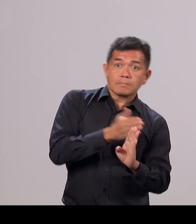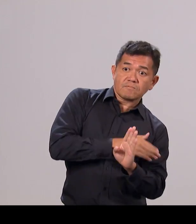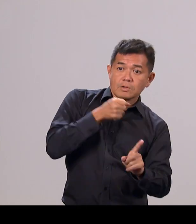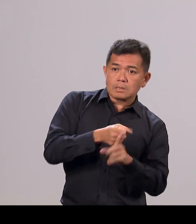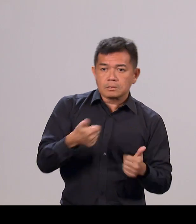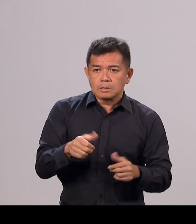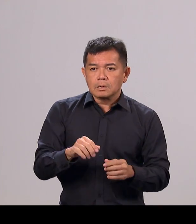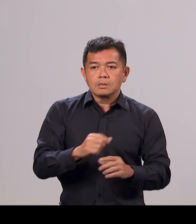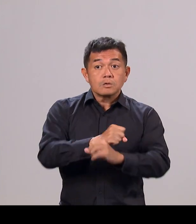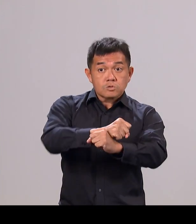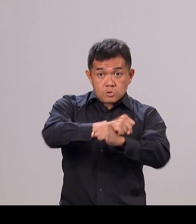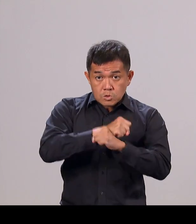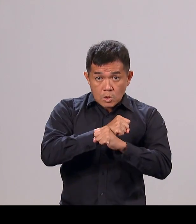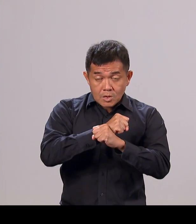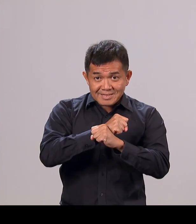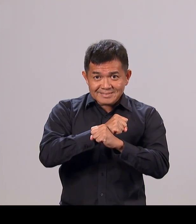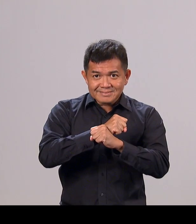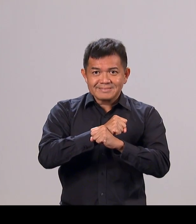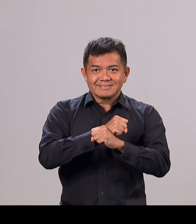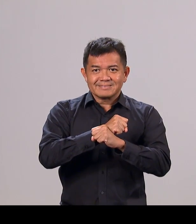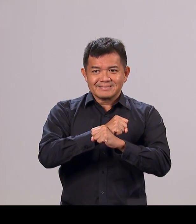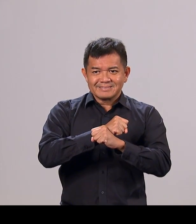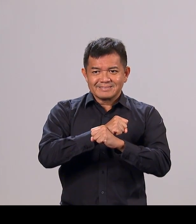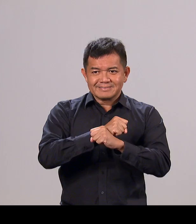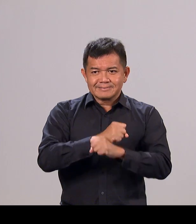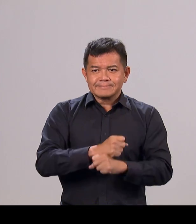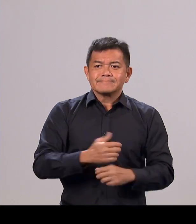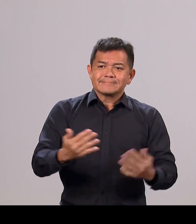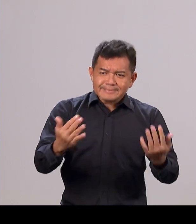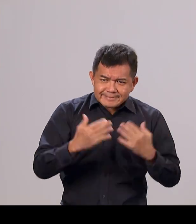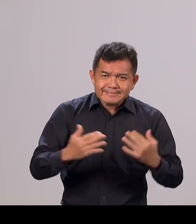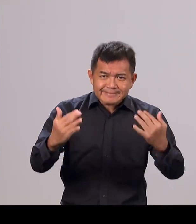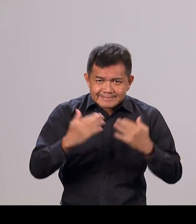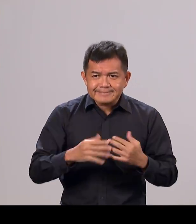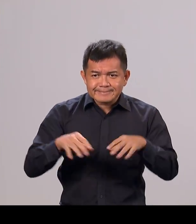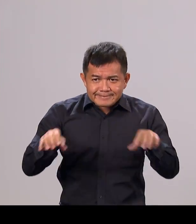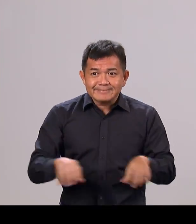It is a call to action to be sensitised, trained and mobilised,